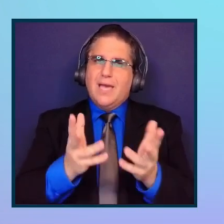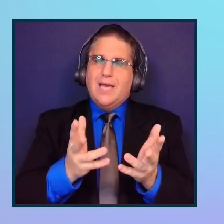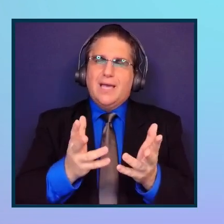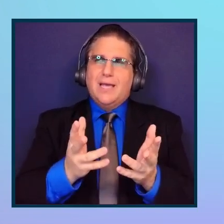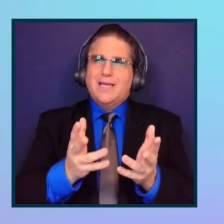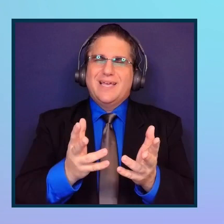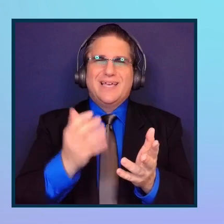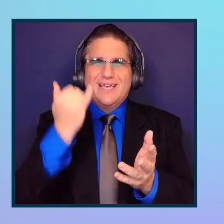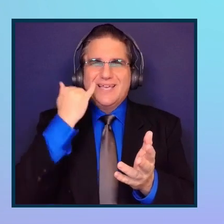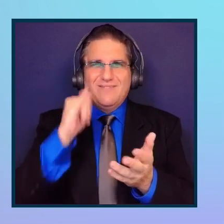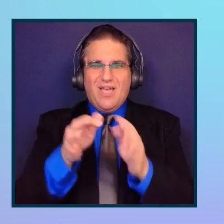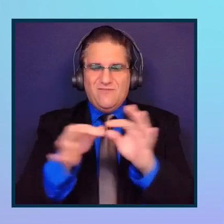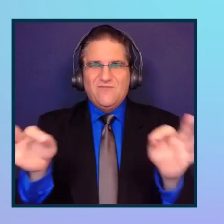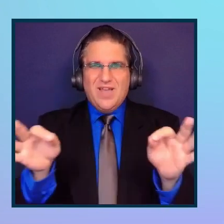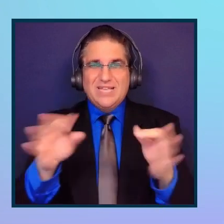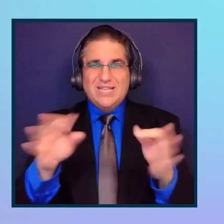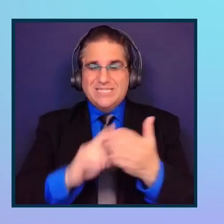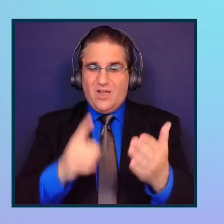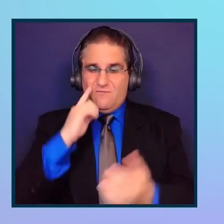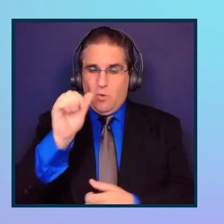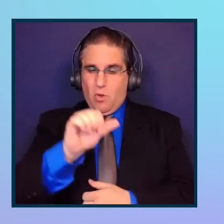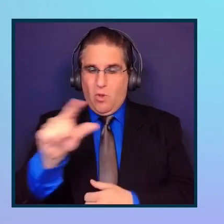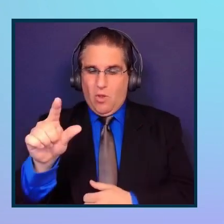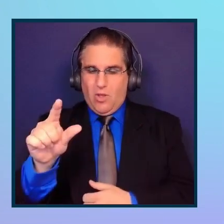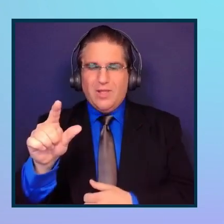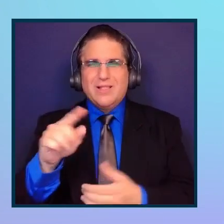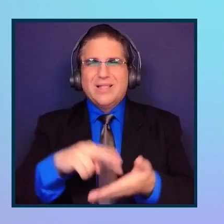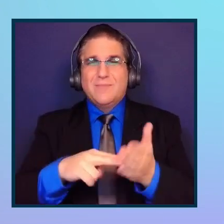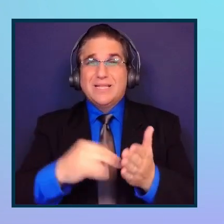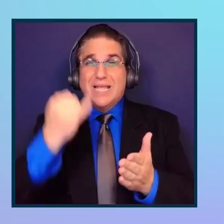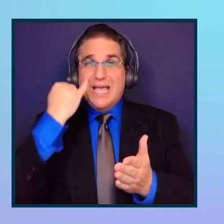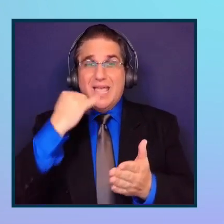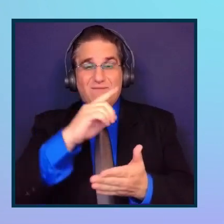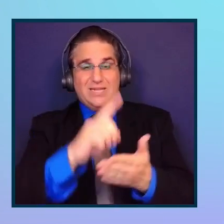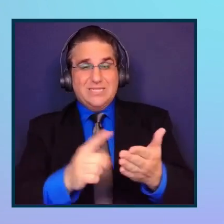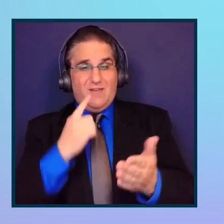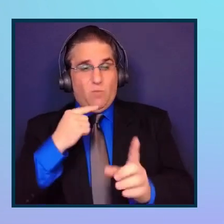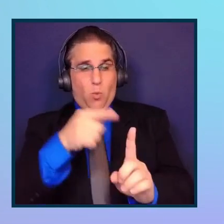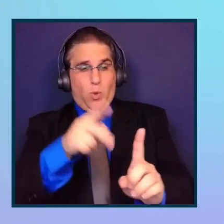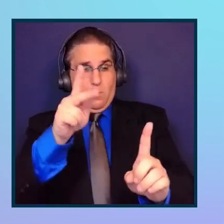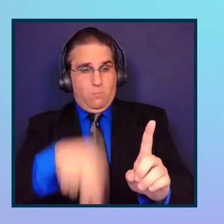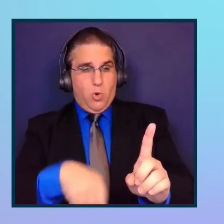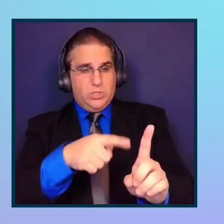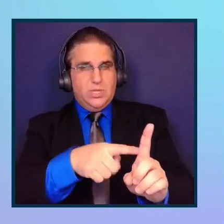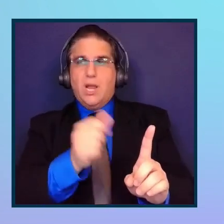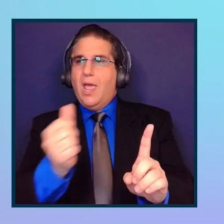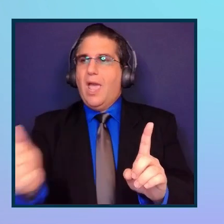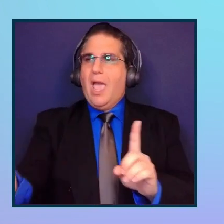if you design for a single person, everyone can benefit. And it's been one of the greatest sources of frustration in my work,